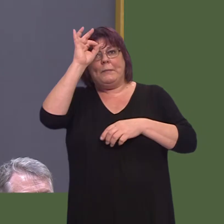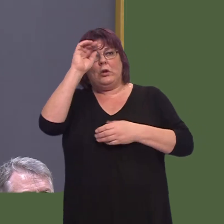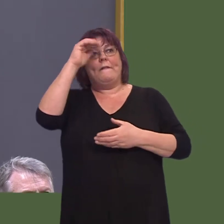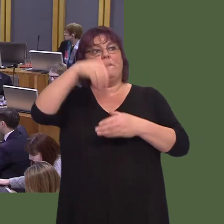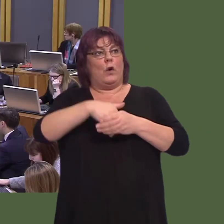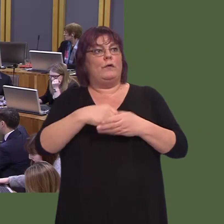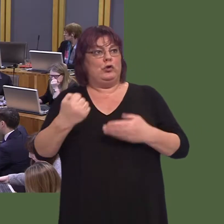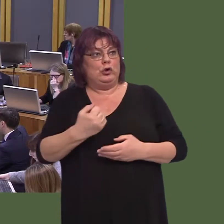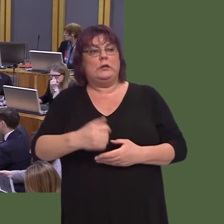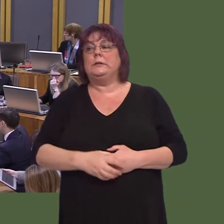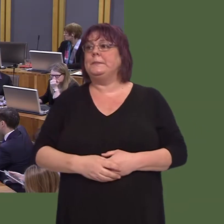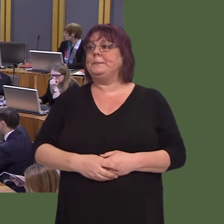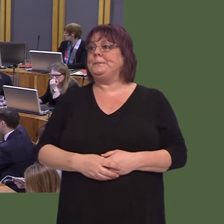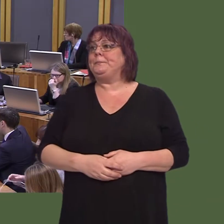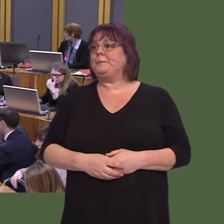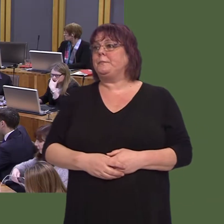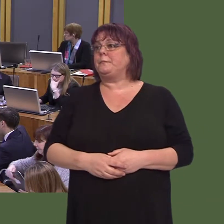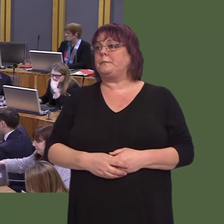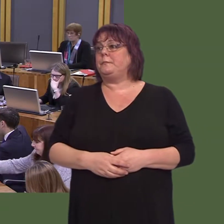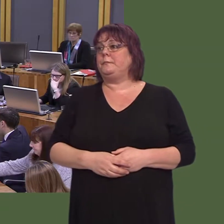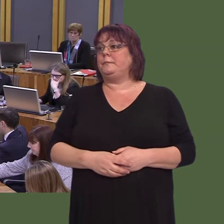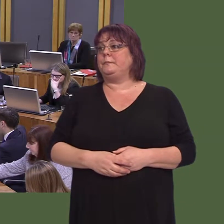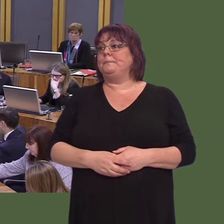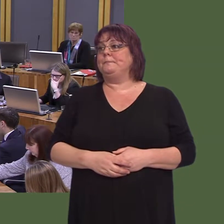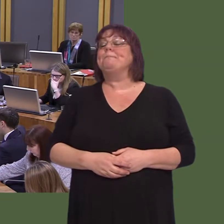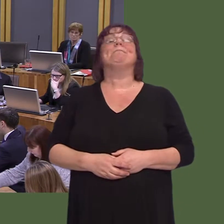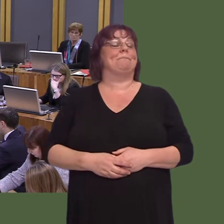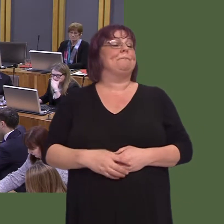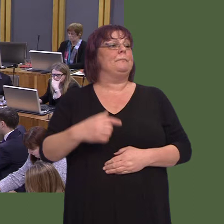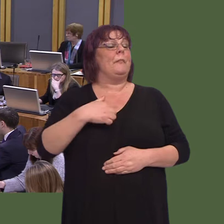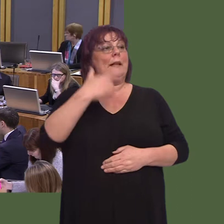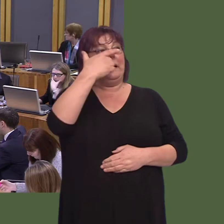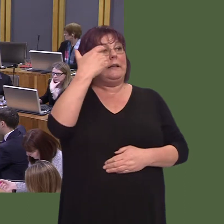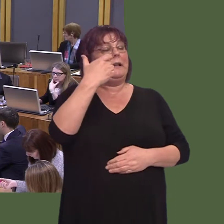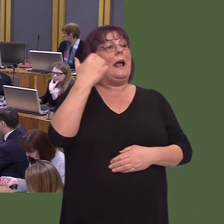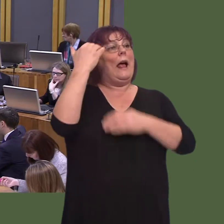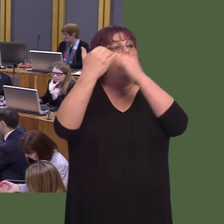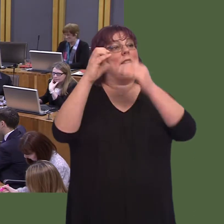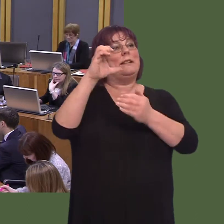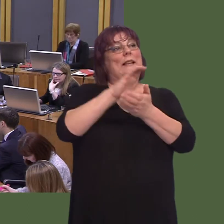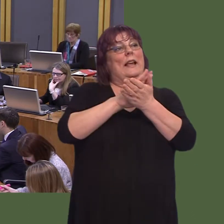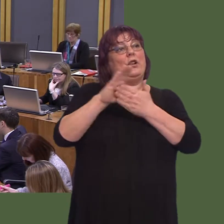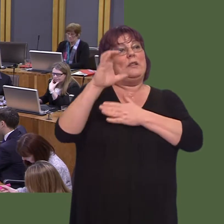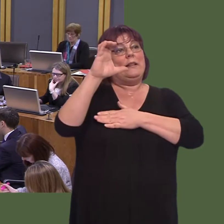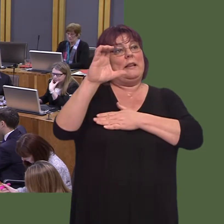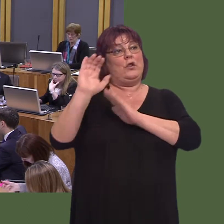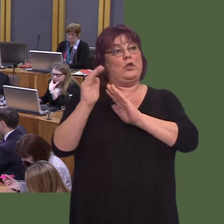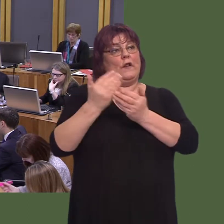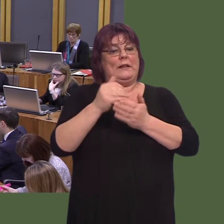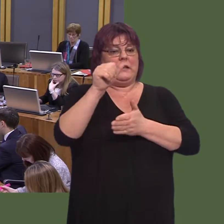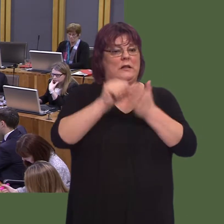Carwyn Jones AM: Yes, I agree. My understanding is that adult CHC servicesóthe transition to those services has to commence when an individual is aged 14.